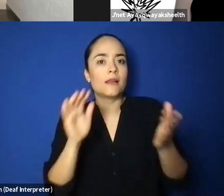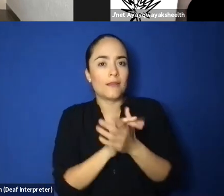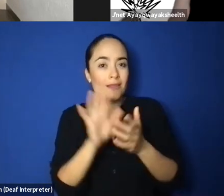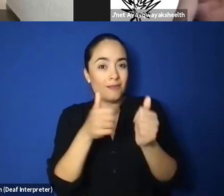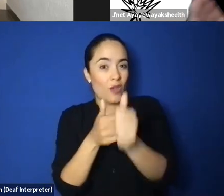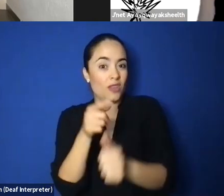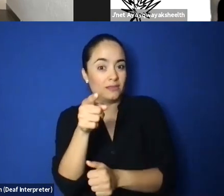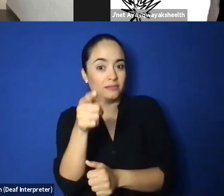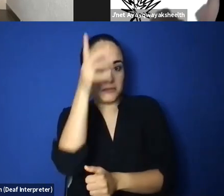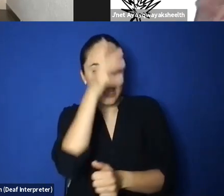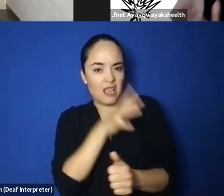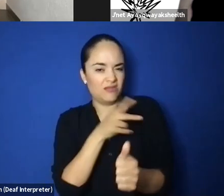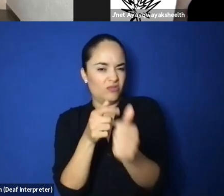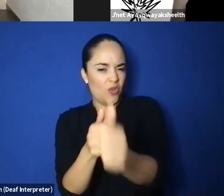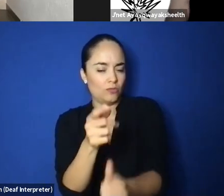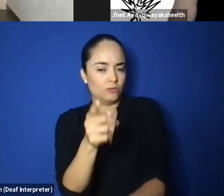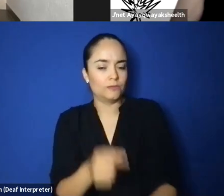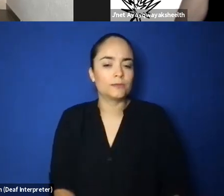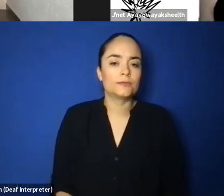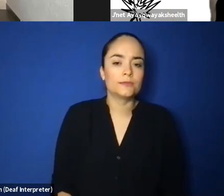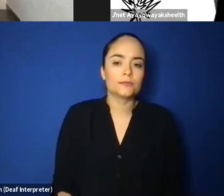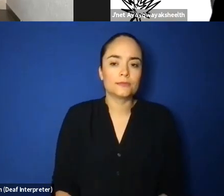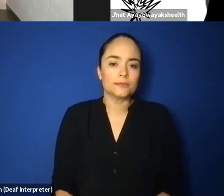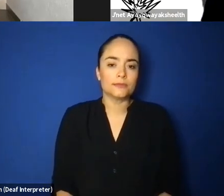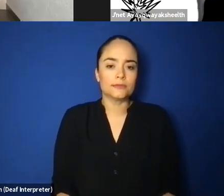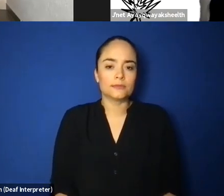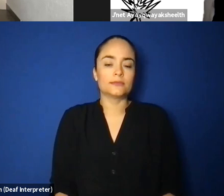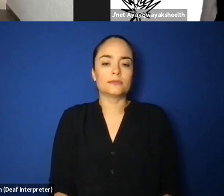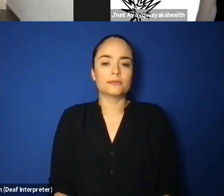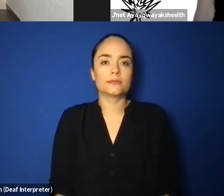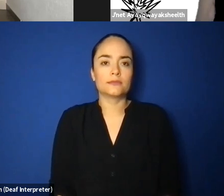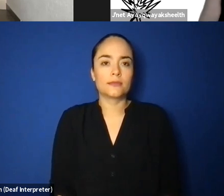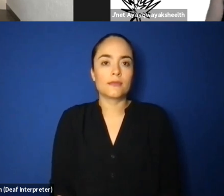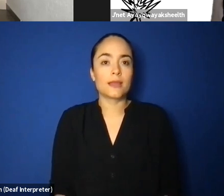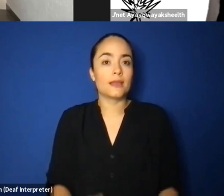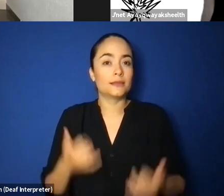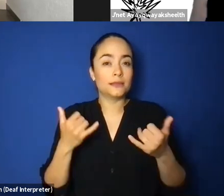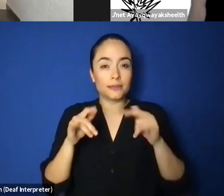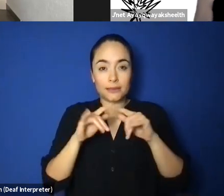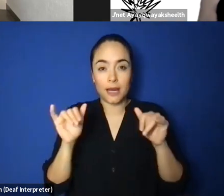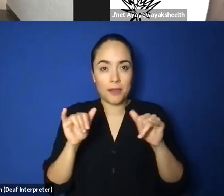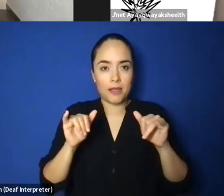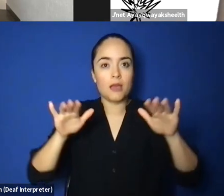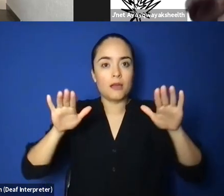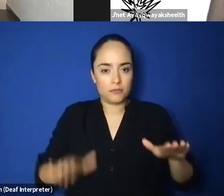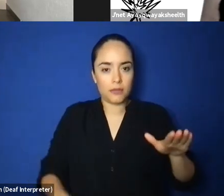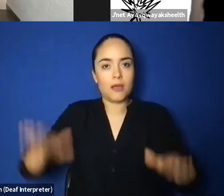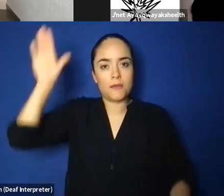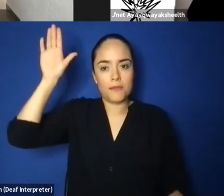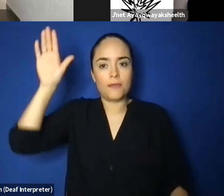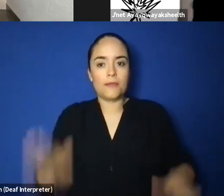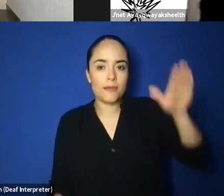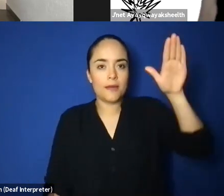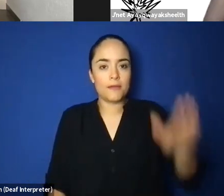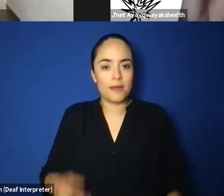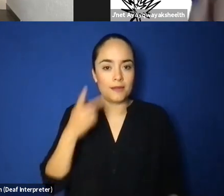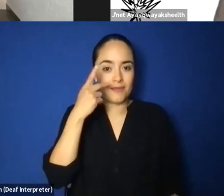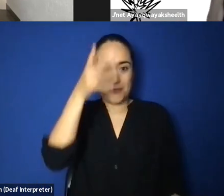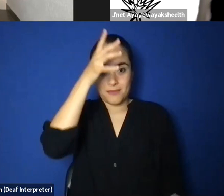That's great. And then you want to bring that to your legs. So, one-two, one-two. Left-